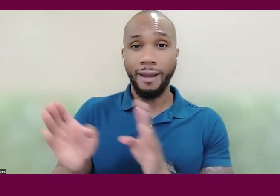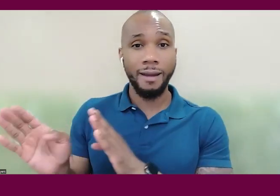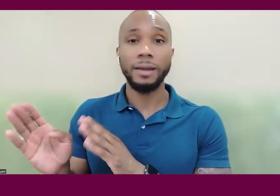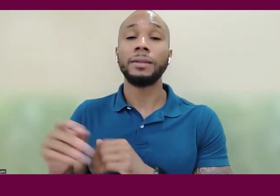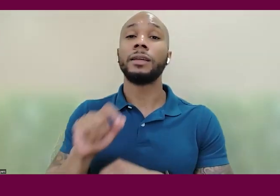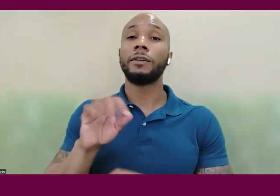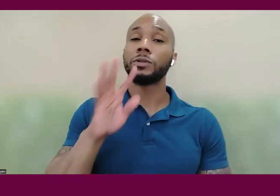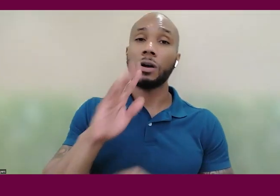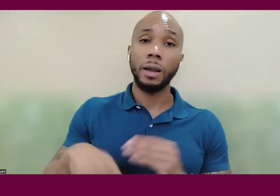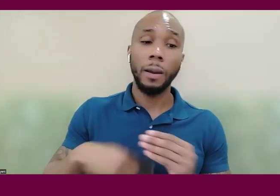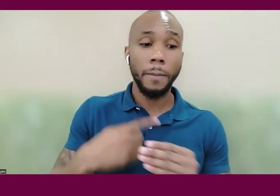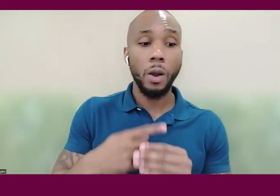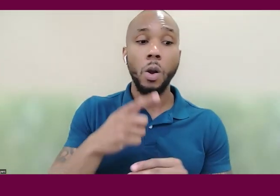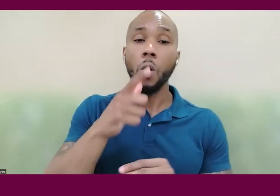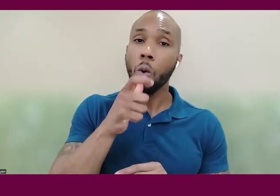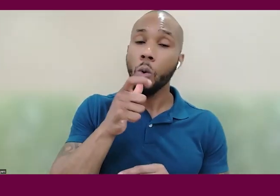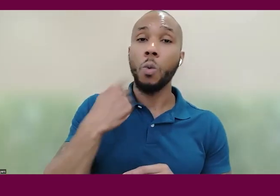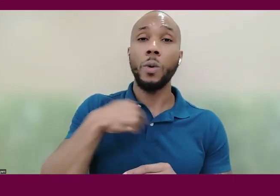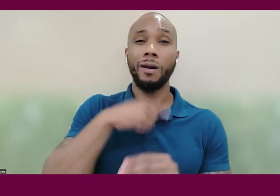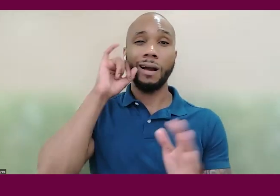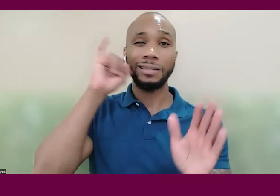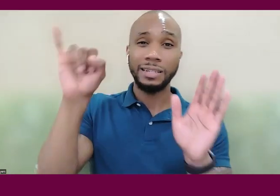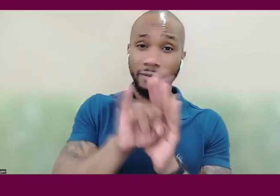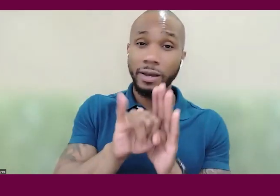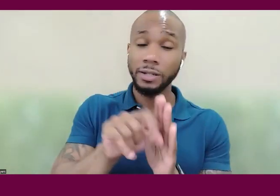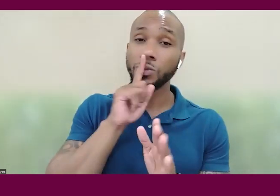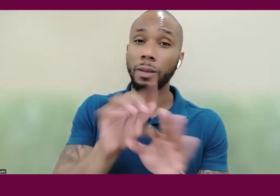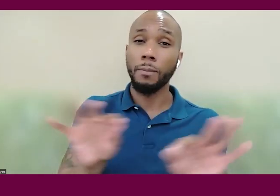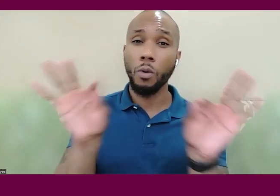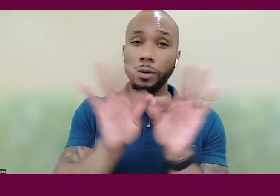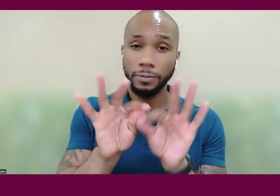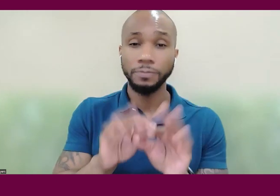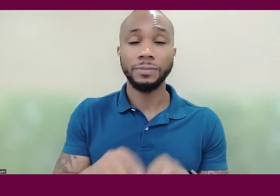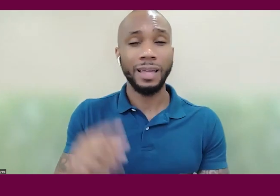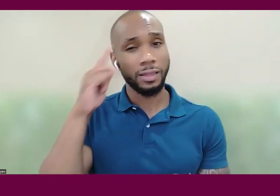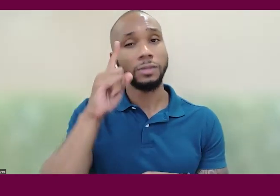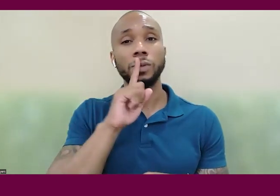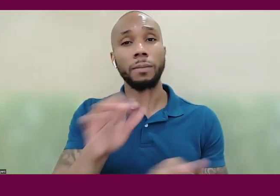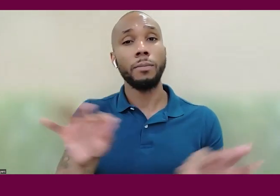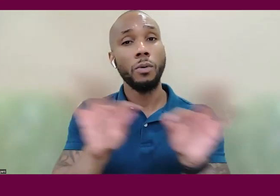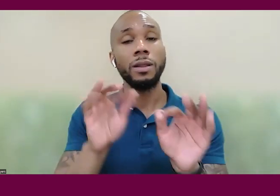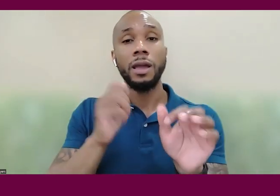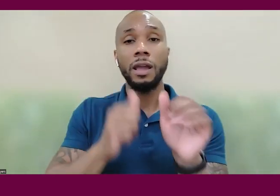if we're talking about who we're identifying, it's pretty important. I think it's pretty important.